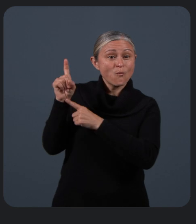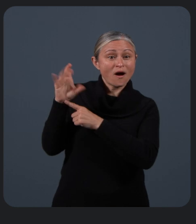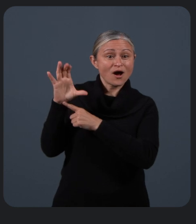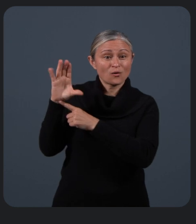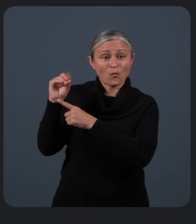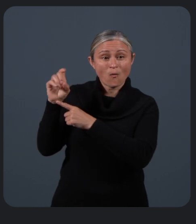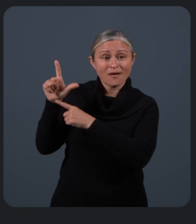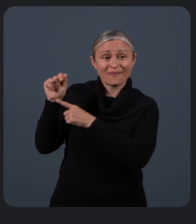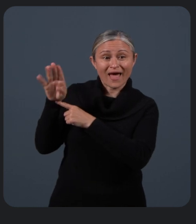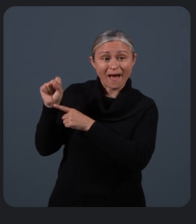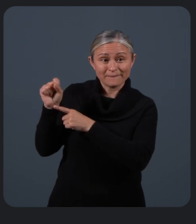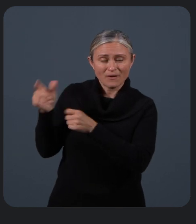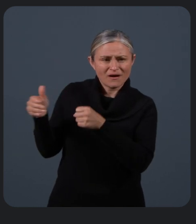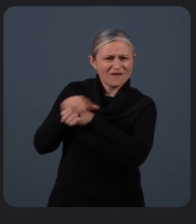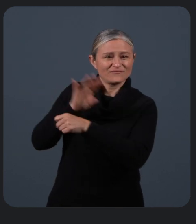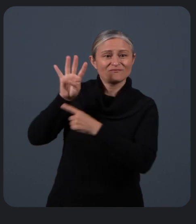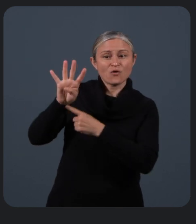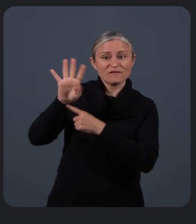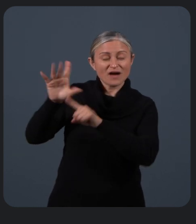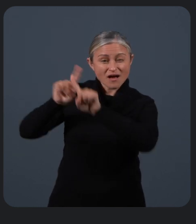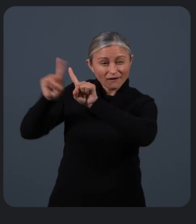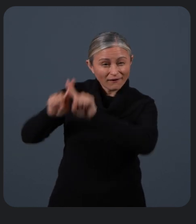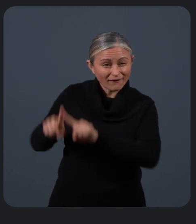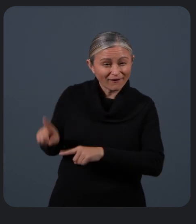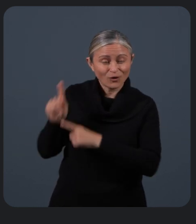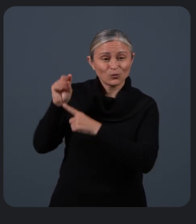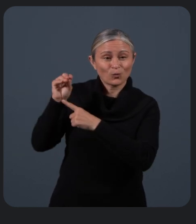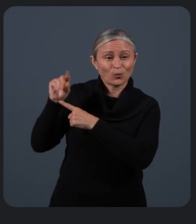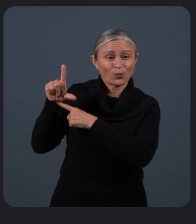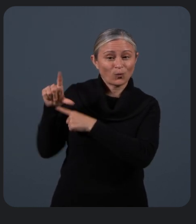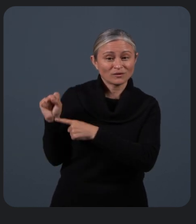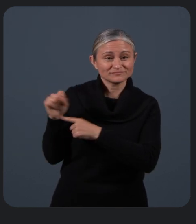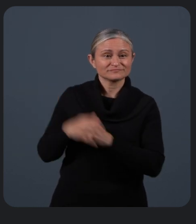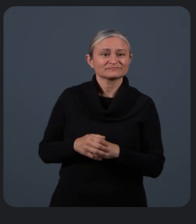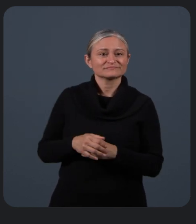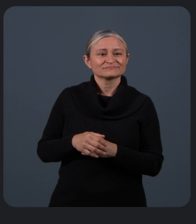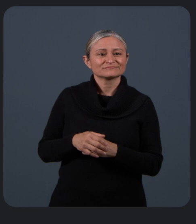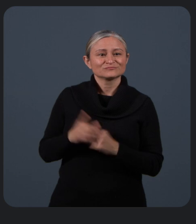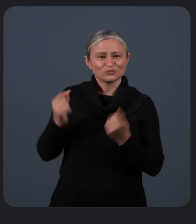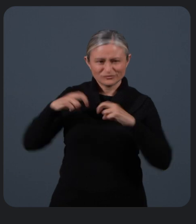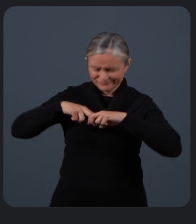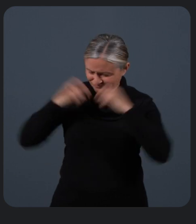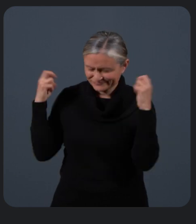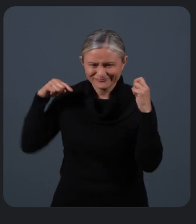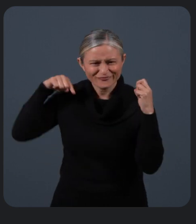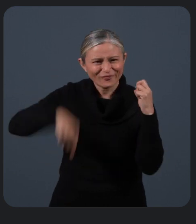over 45 different tools. Dig in to the latest features for your favorite product